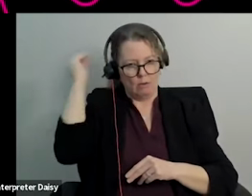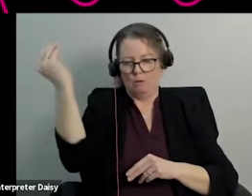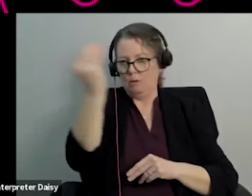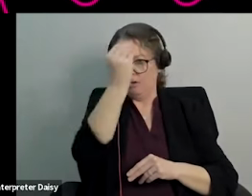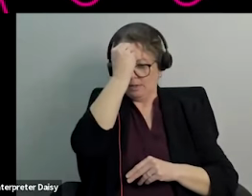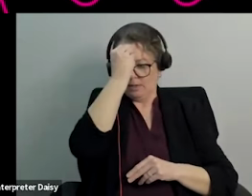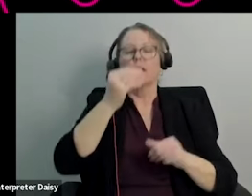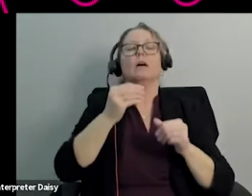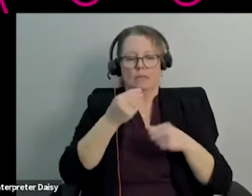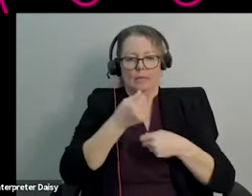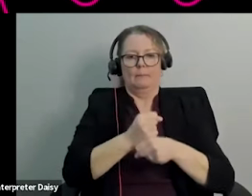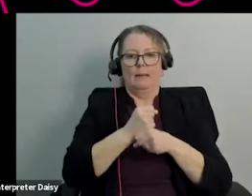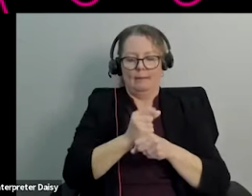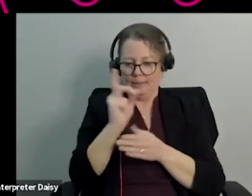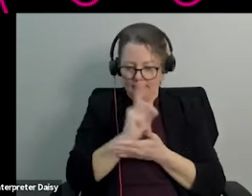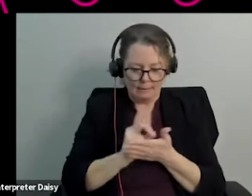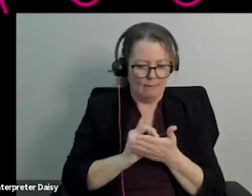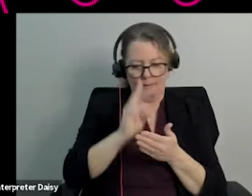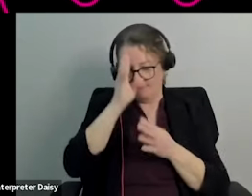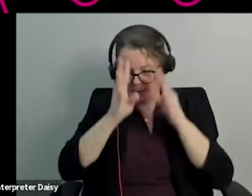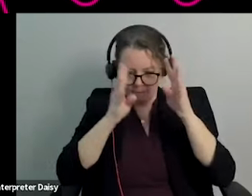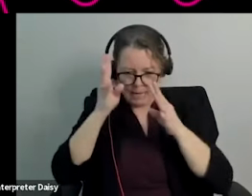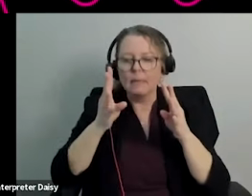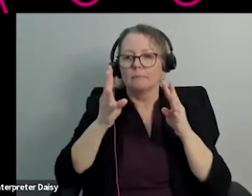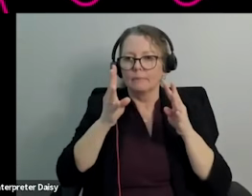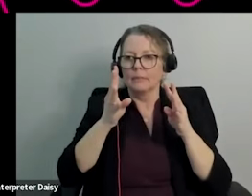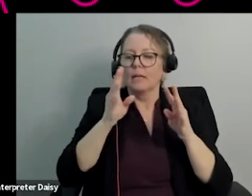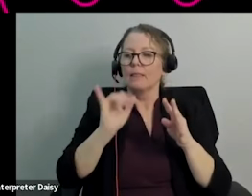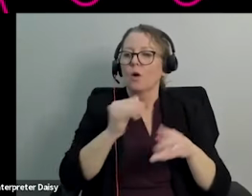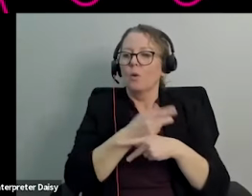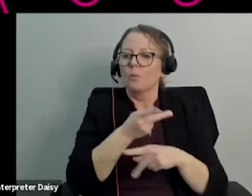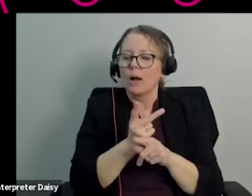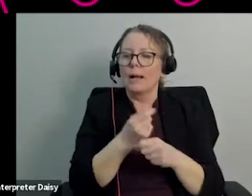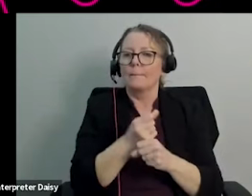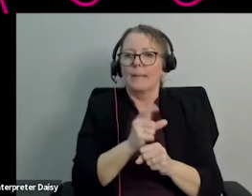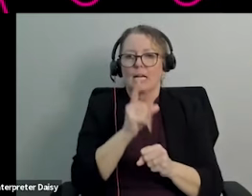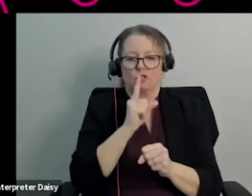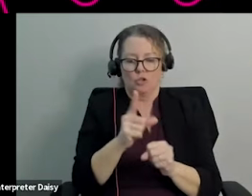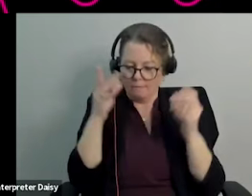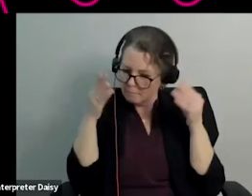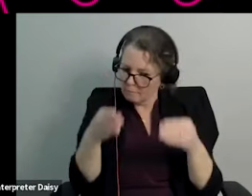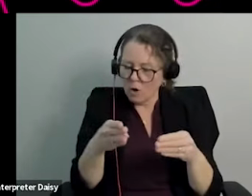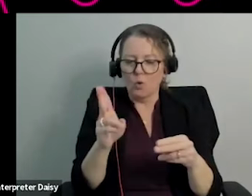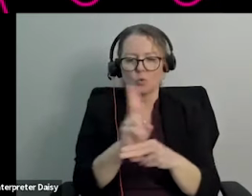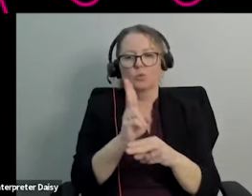as I continue to create and design and develop products that we keep that user-centric empathetic mindset.